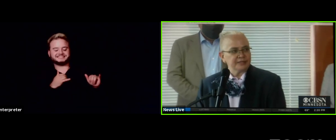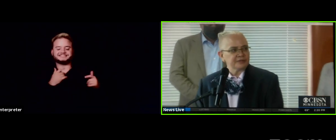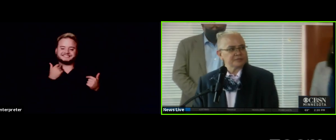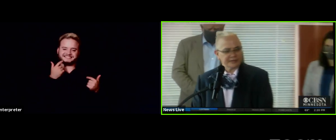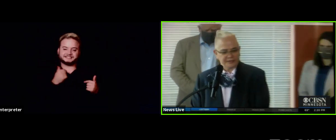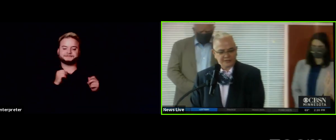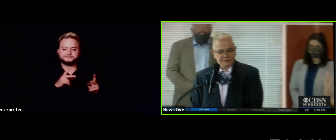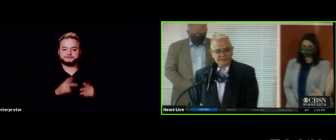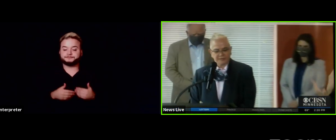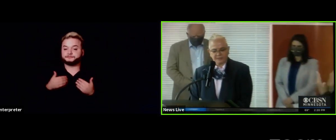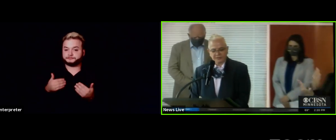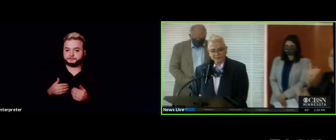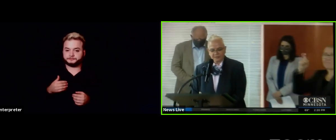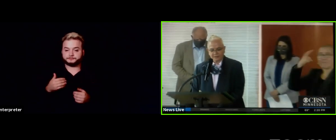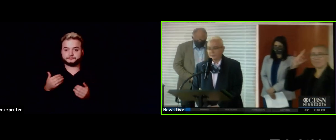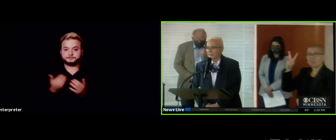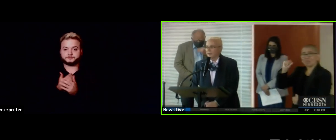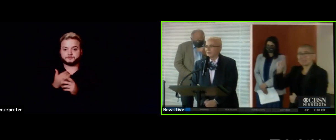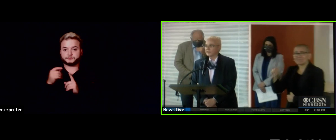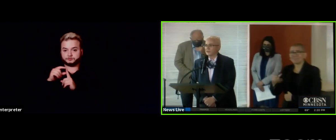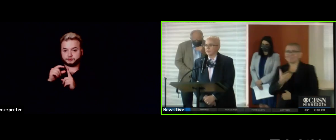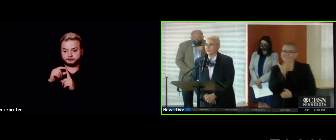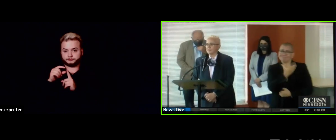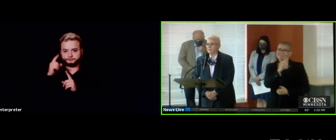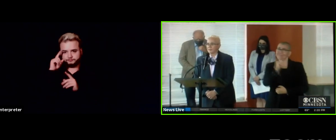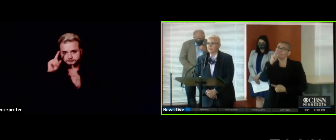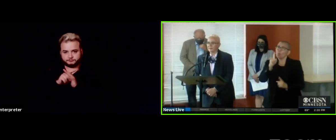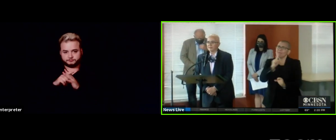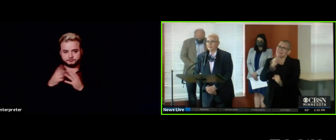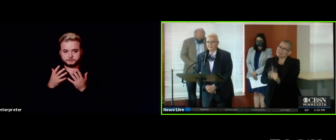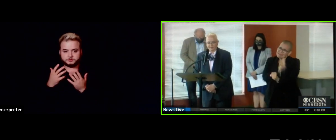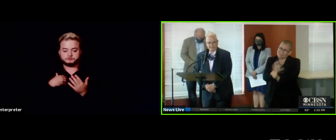the tremendous come. It's Minnesotans who are struggling to pay their rent or their